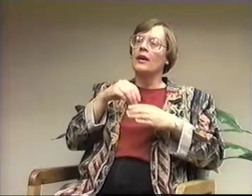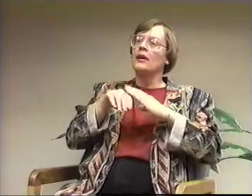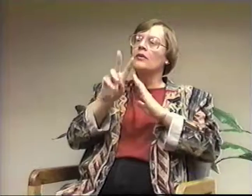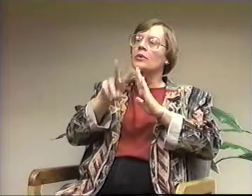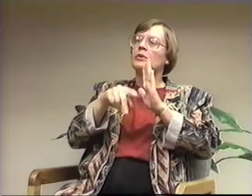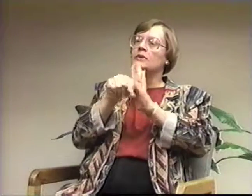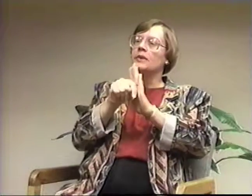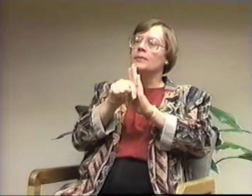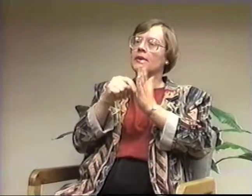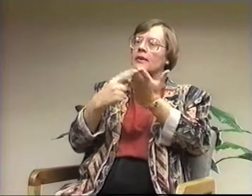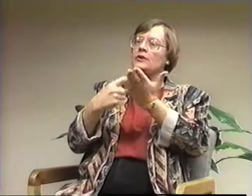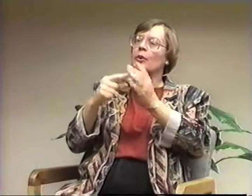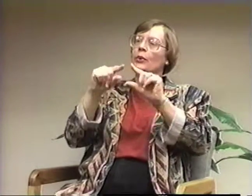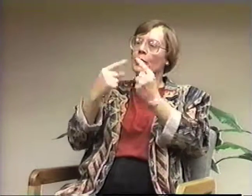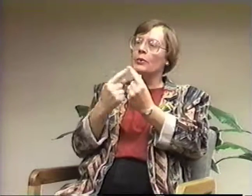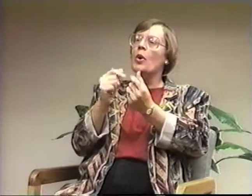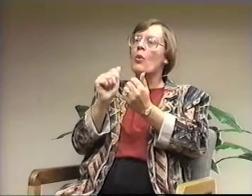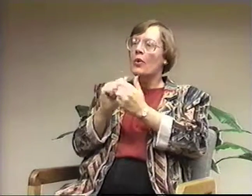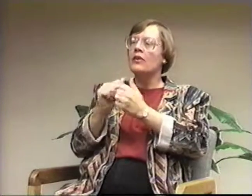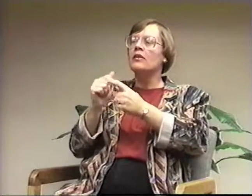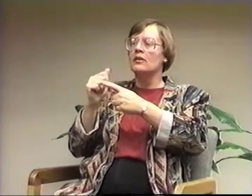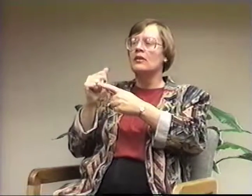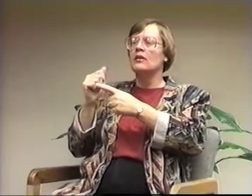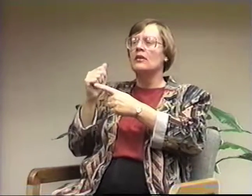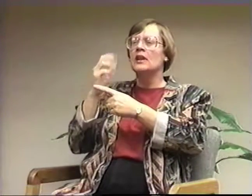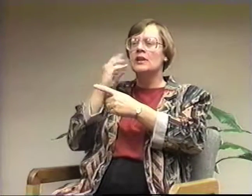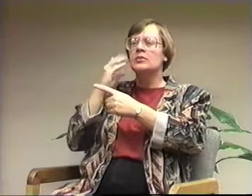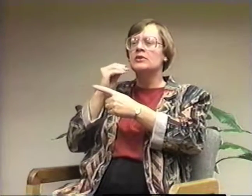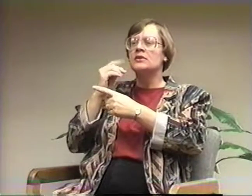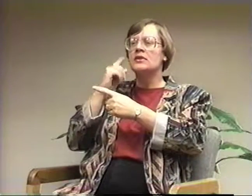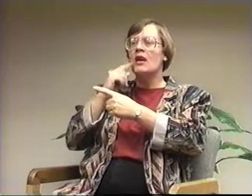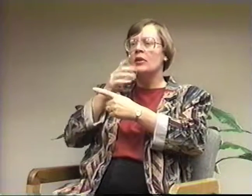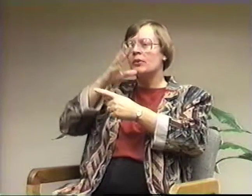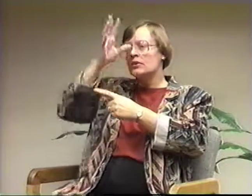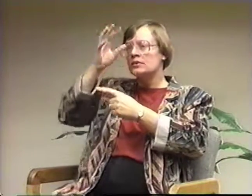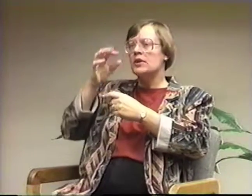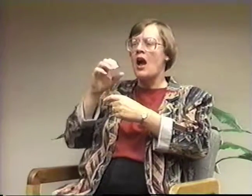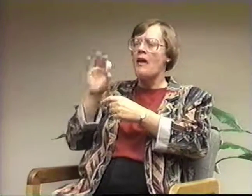The Deaf parents will be involved in a video discussion group